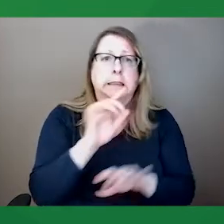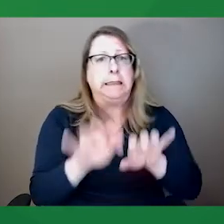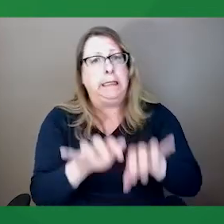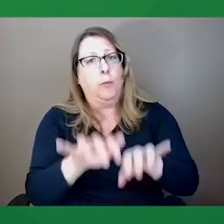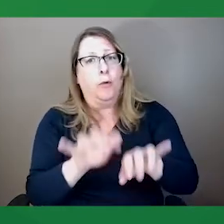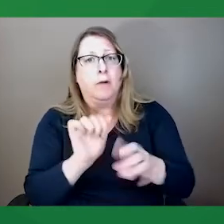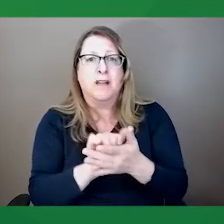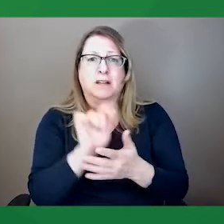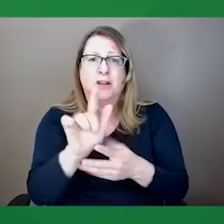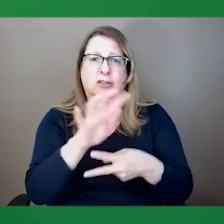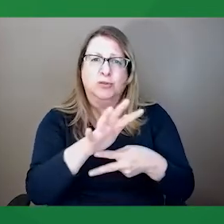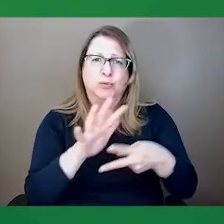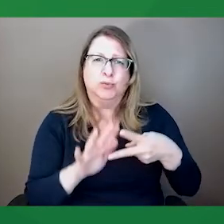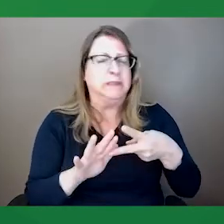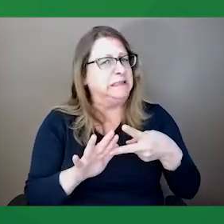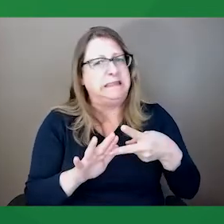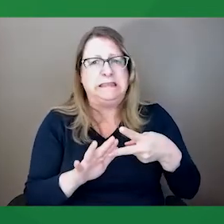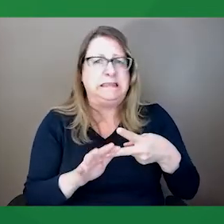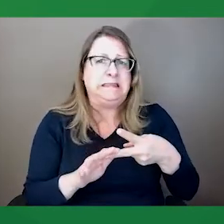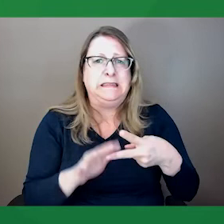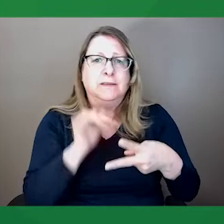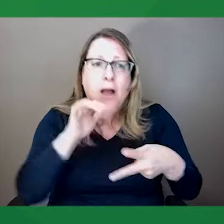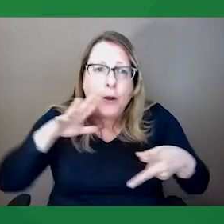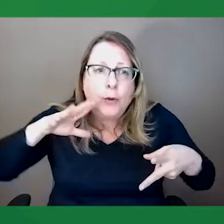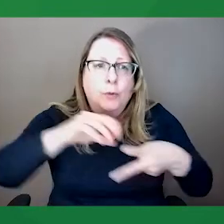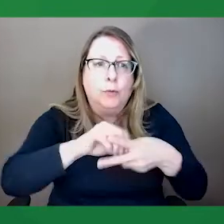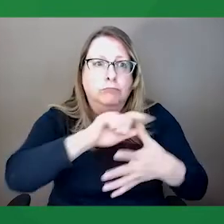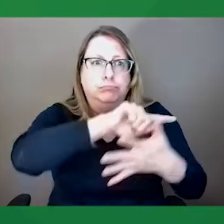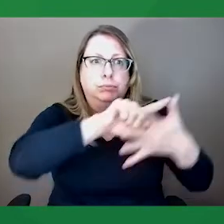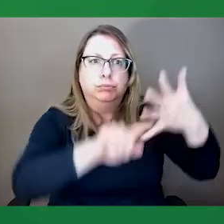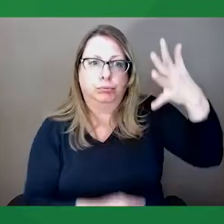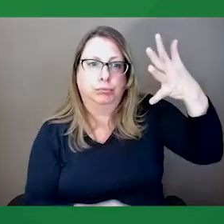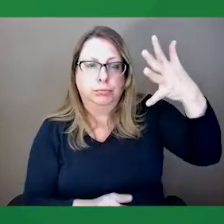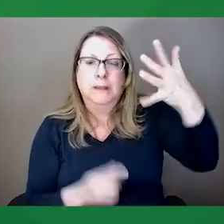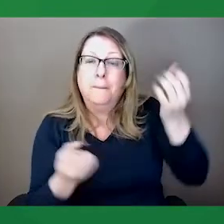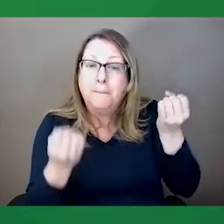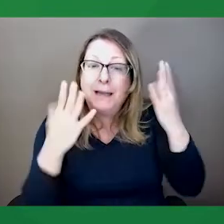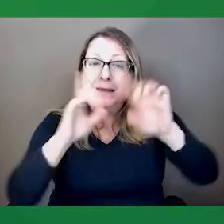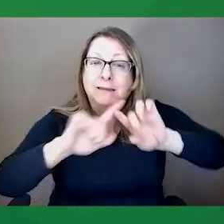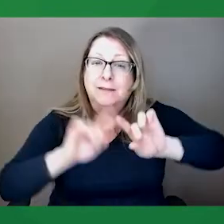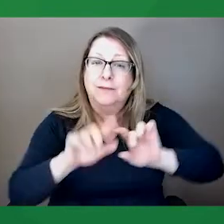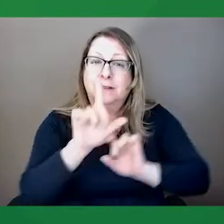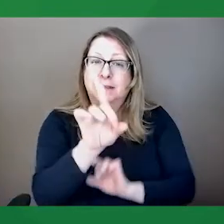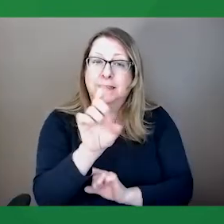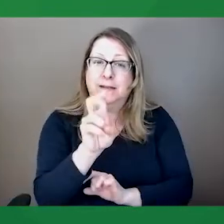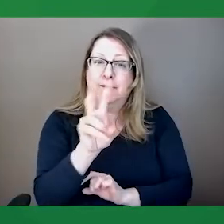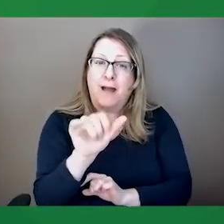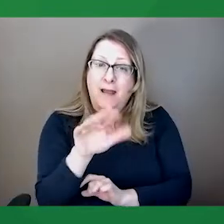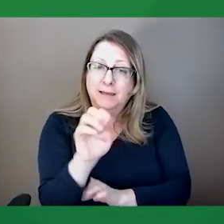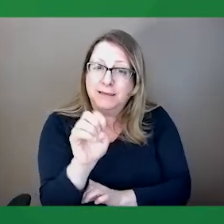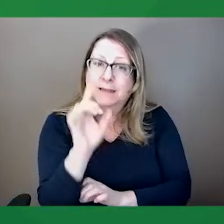there are a lot of other devices that people use to navigate the website. People, including us, anyone here,